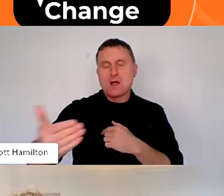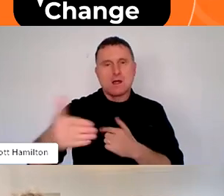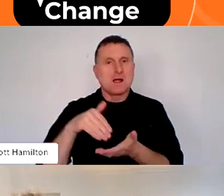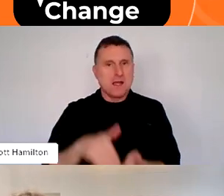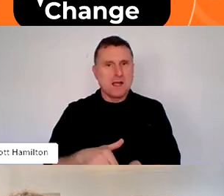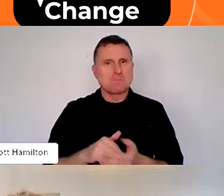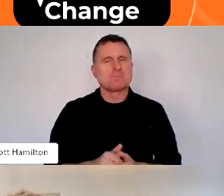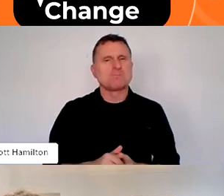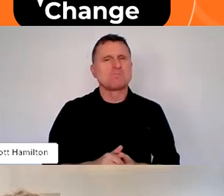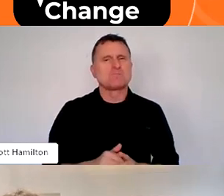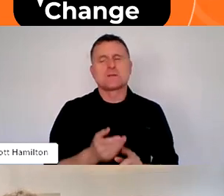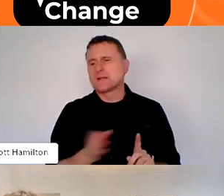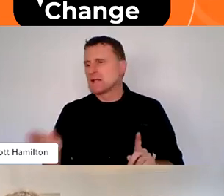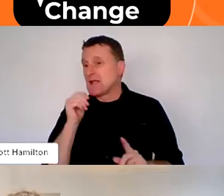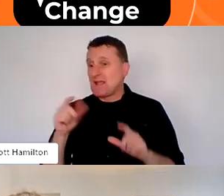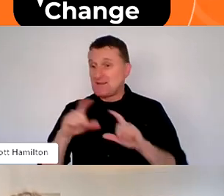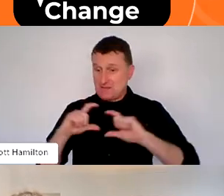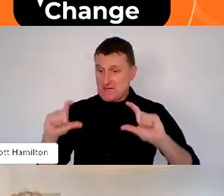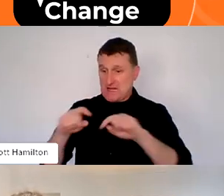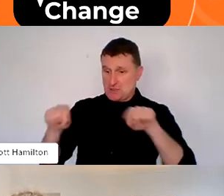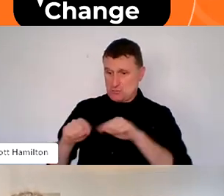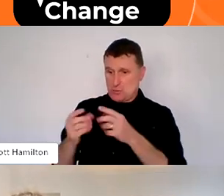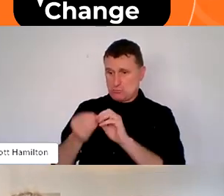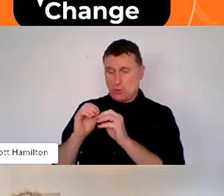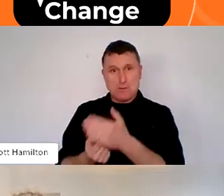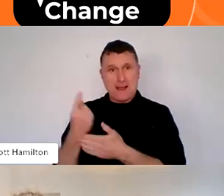not in the child, it is in the context of my classroom, it's in